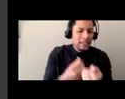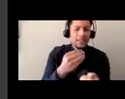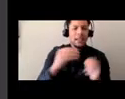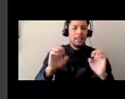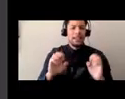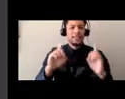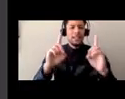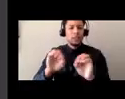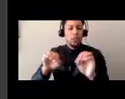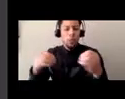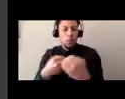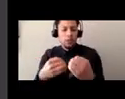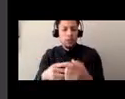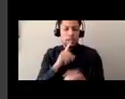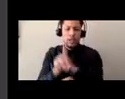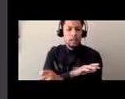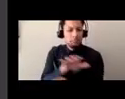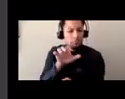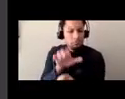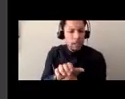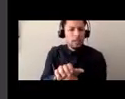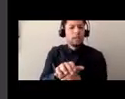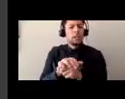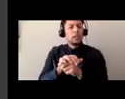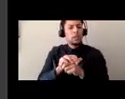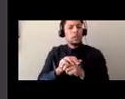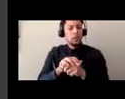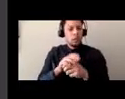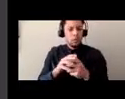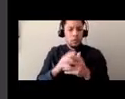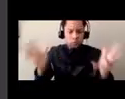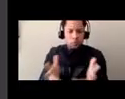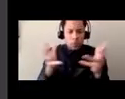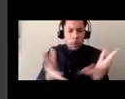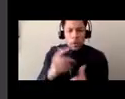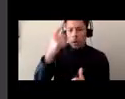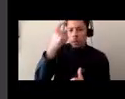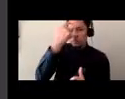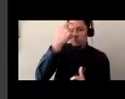And they are indicated to promoting brain injury awareness, creating opportunities for